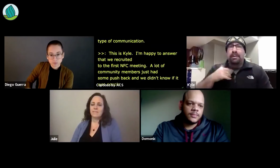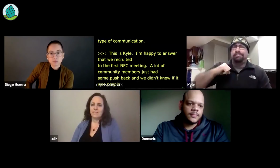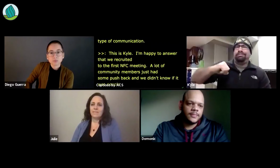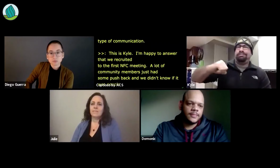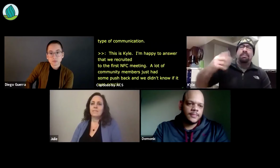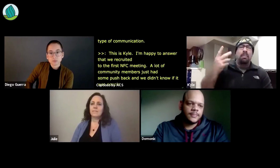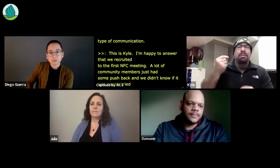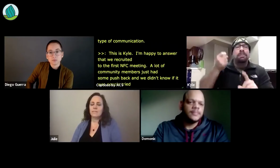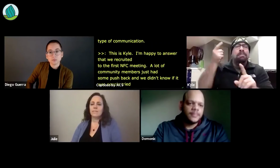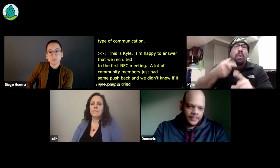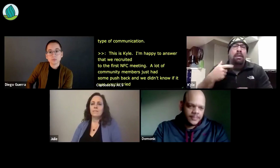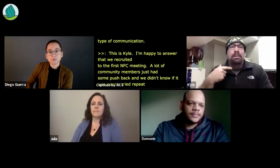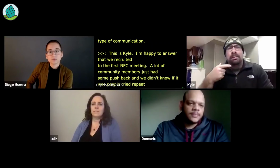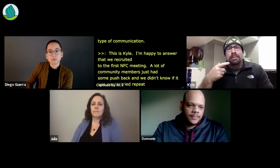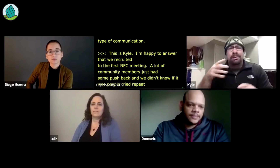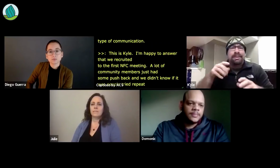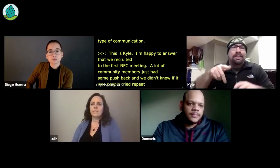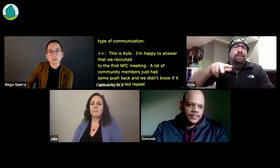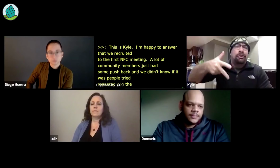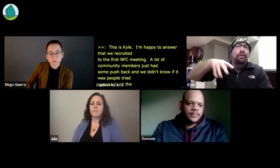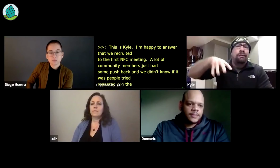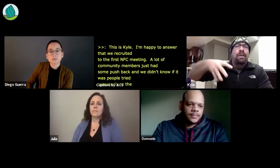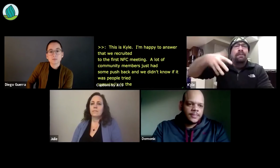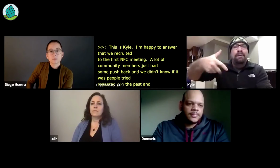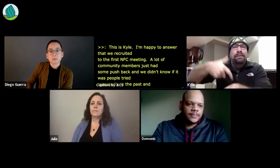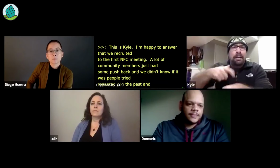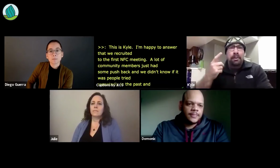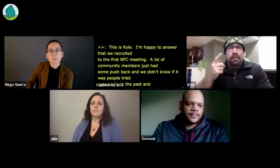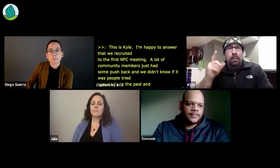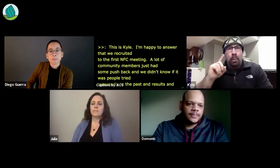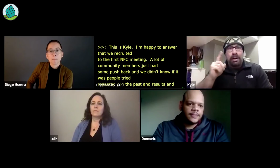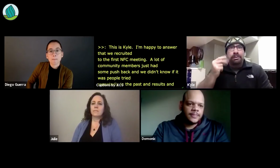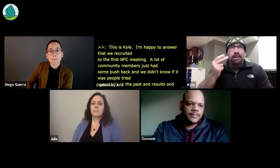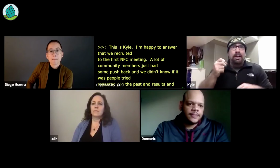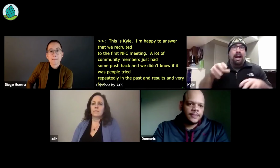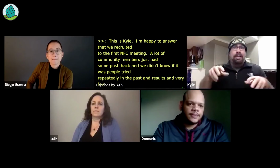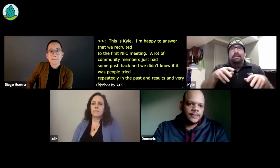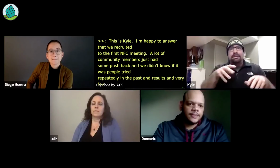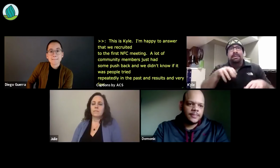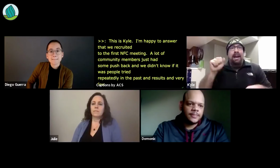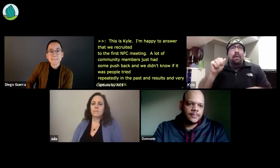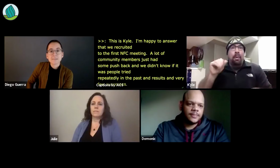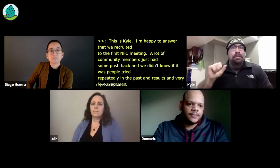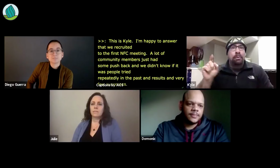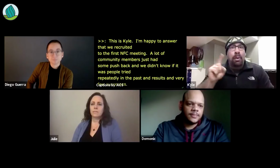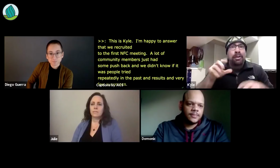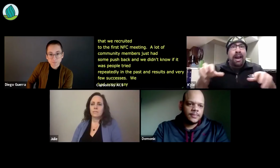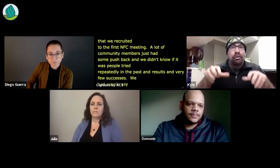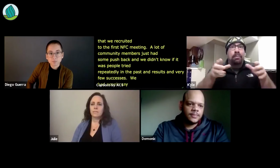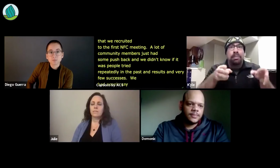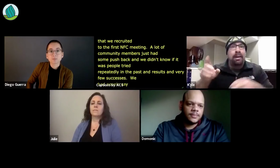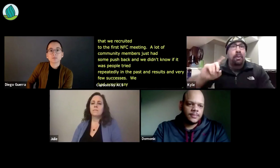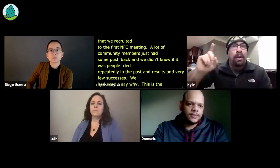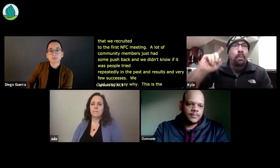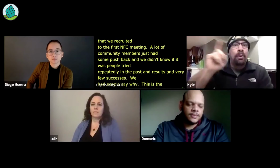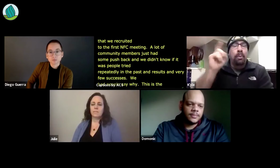We had a lot of people say why. This is like the third or fourth time people reached out to me. Where is the action plan? Where's the take away?